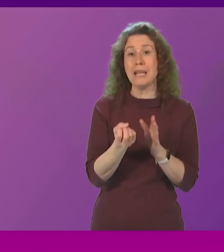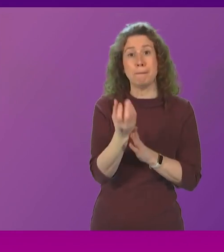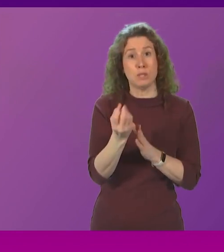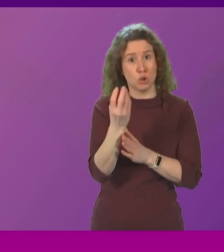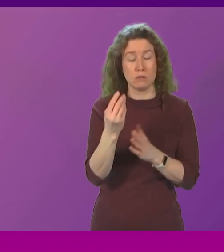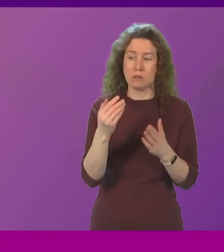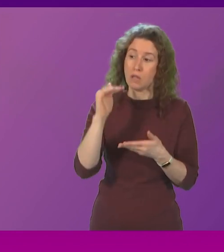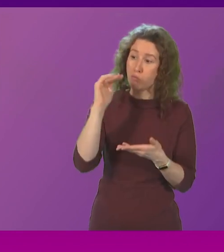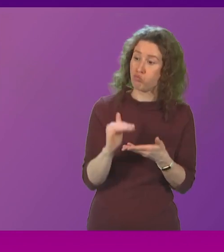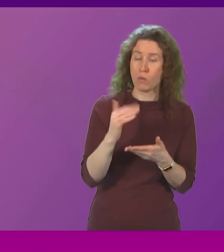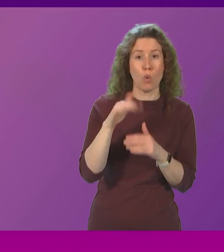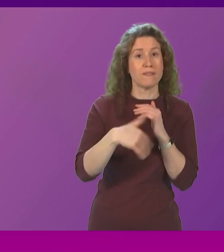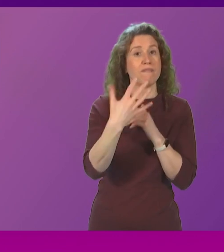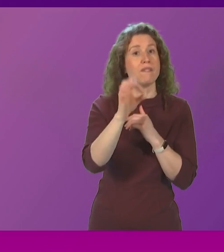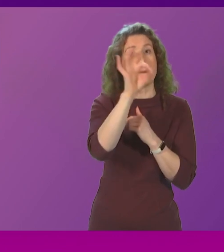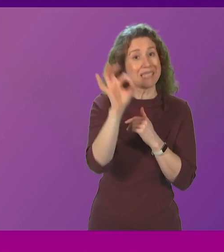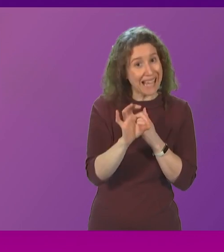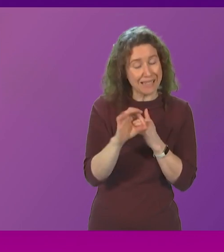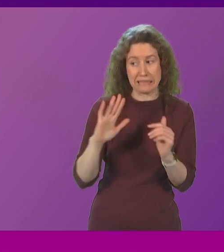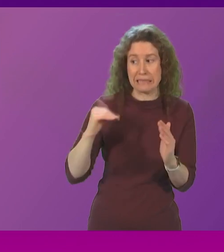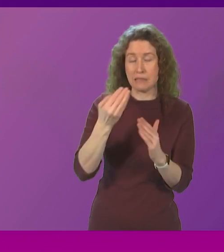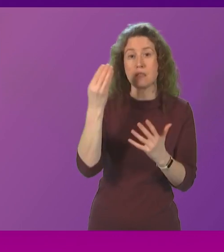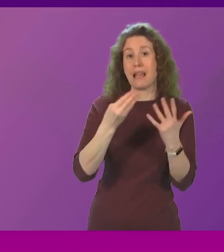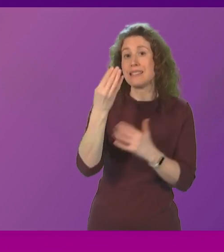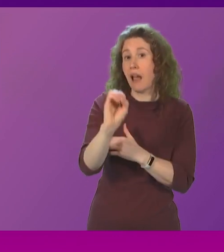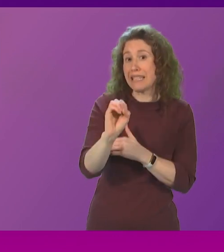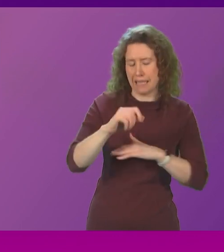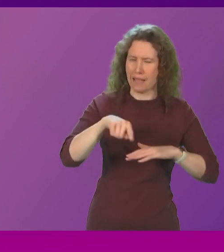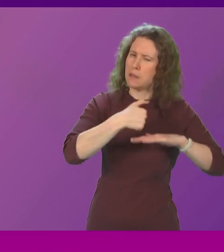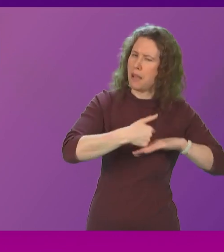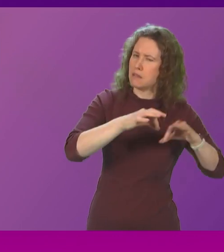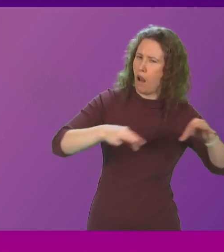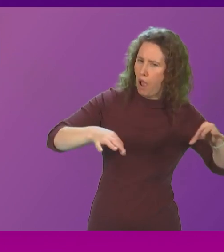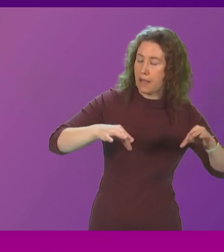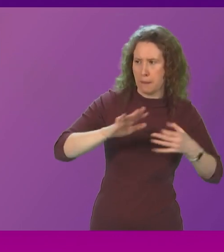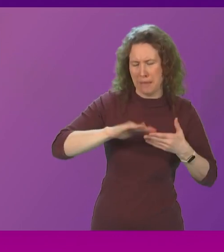by more than 50 per cent since the 1990 baseline, which is over half way to zero.